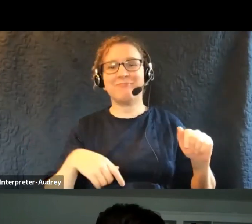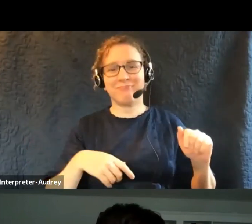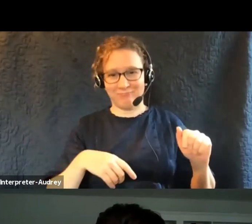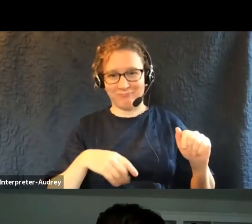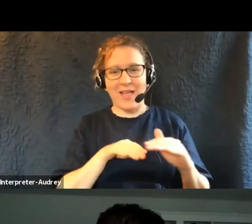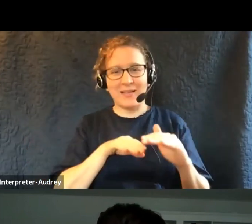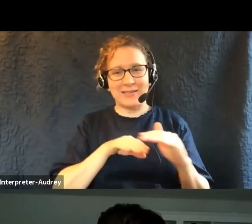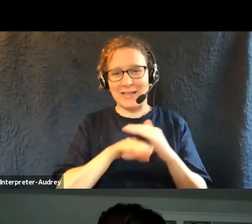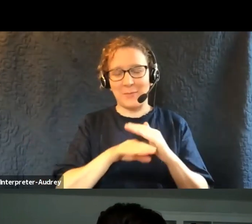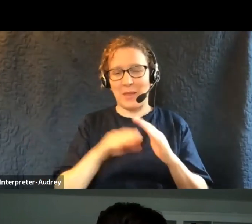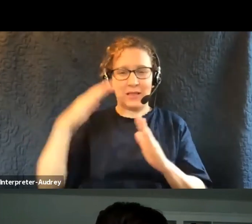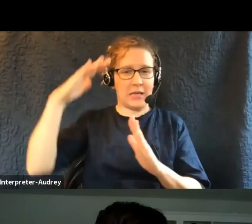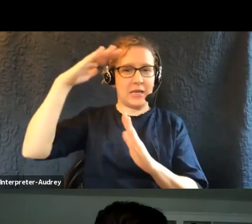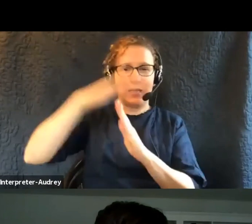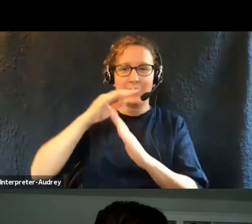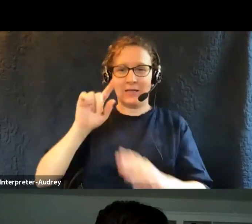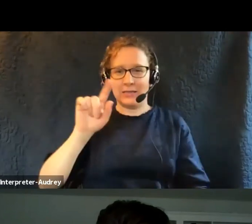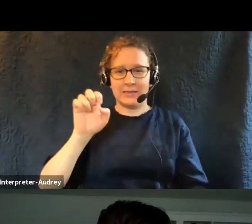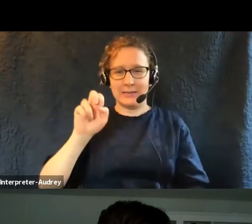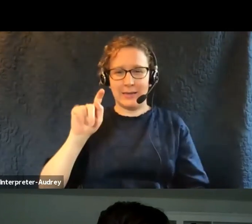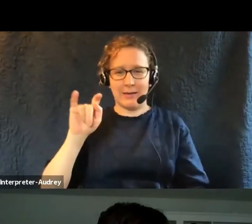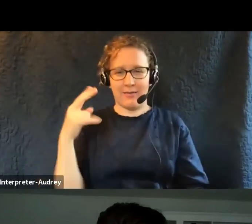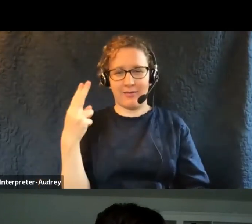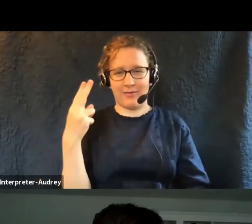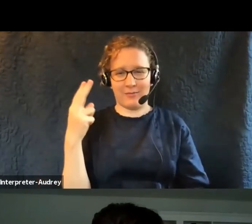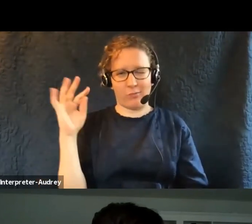So and with that I want to share also before